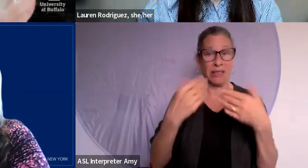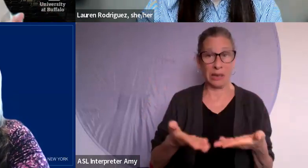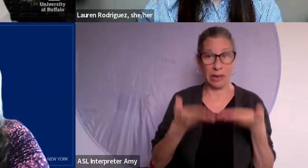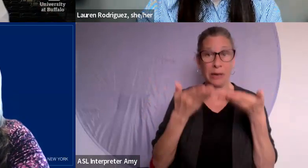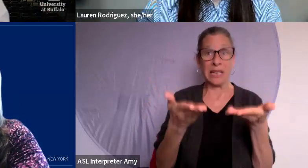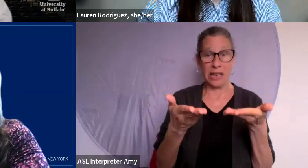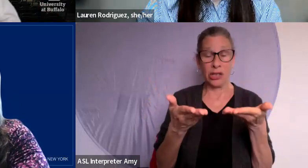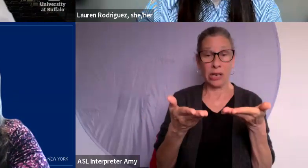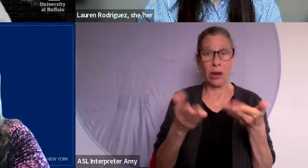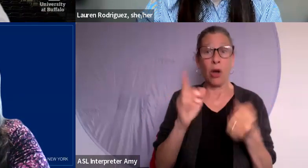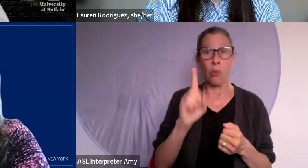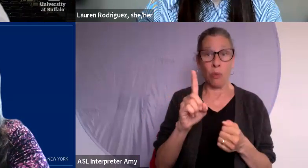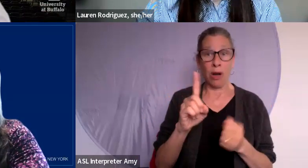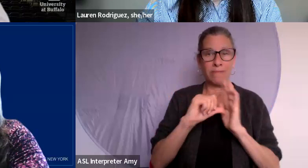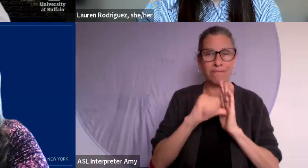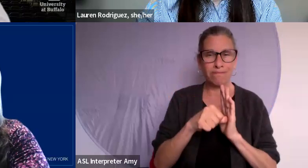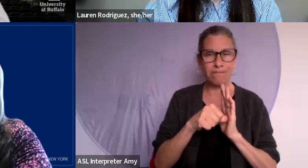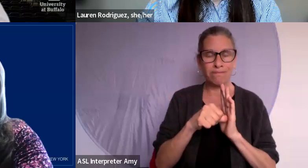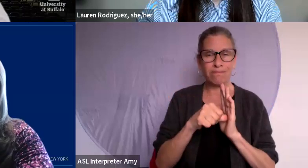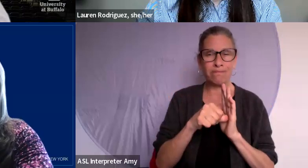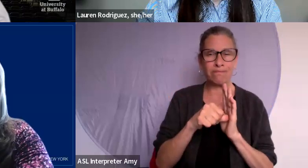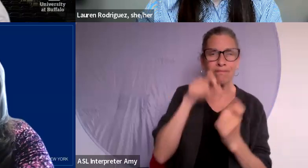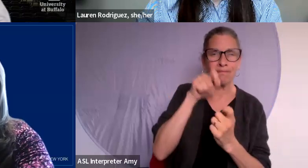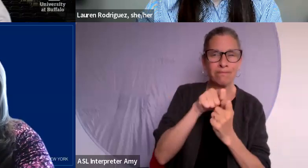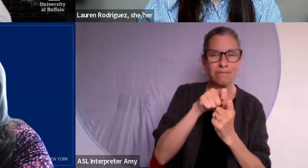One of the things I do want to specify is that our